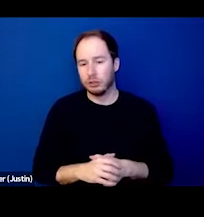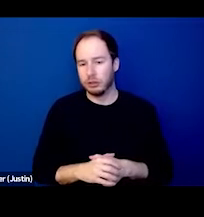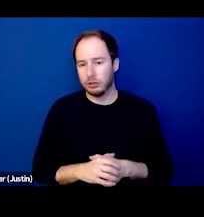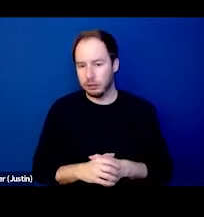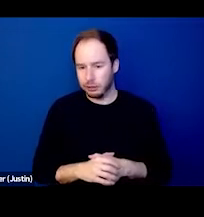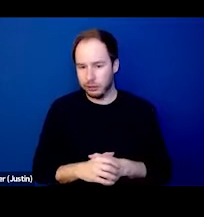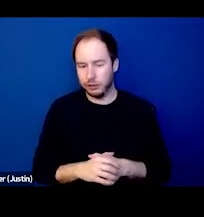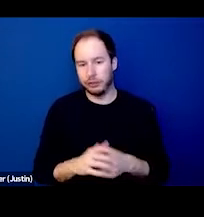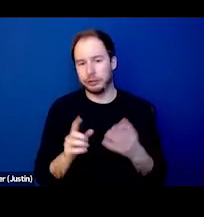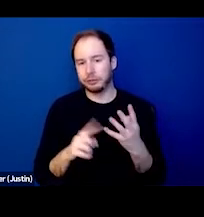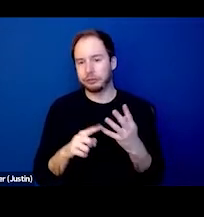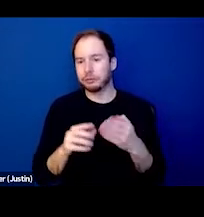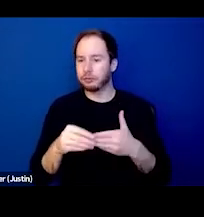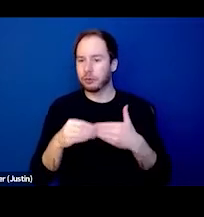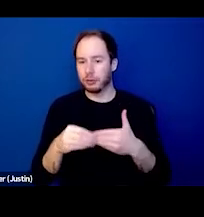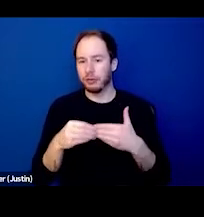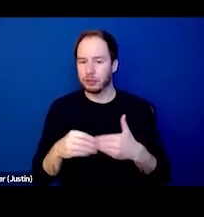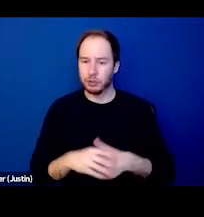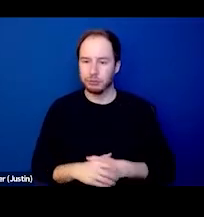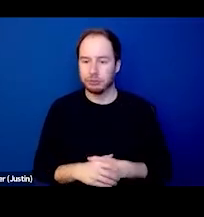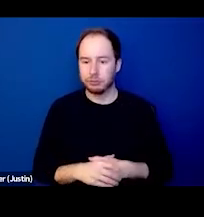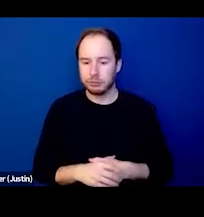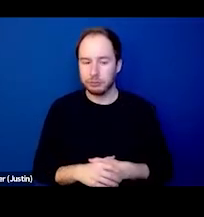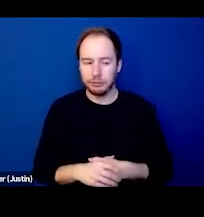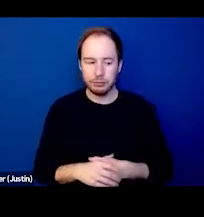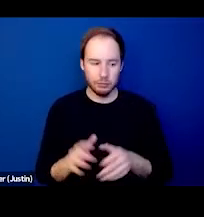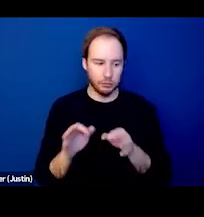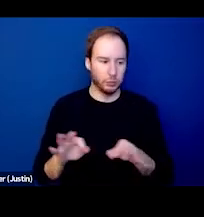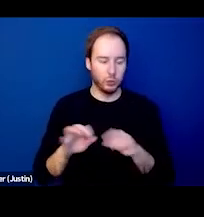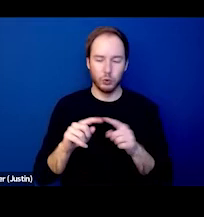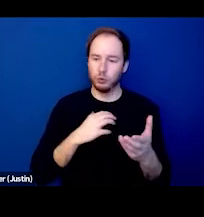And then be flexible, it's important to adapt to the community's pace,